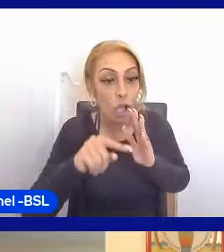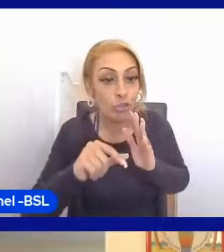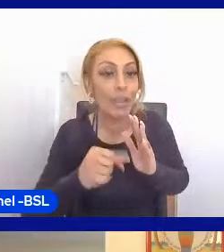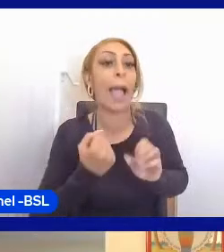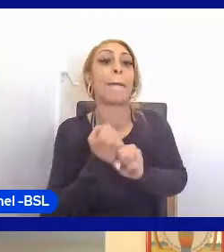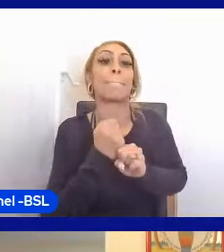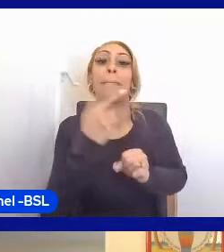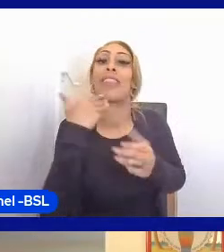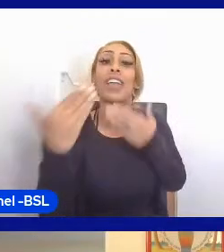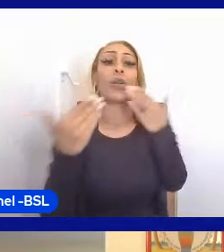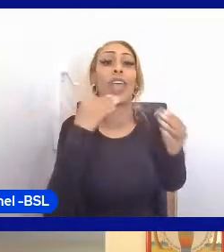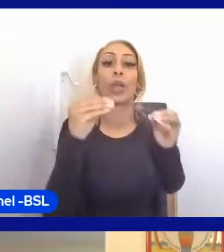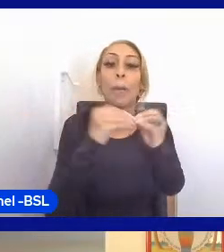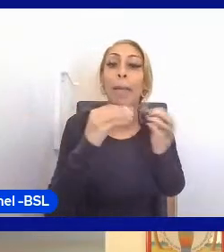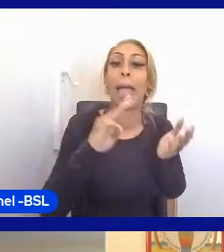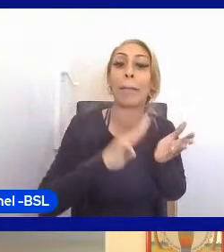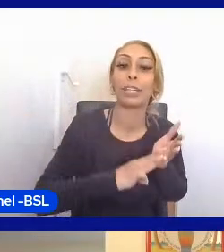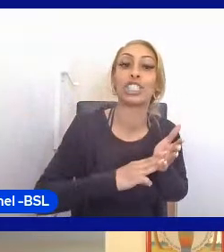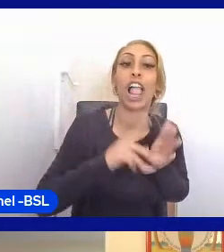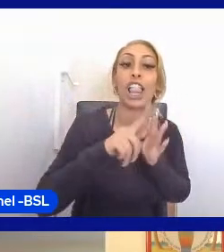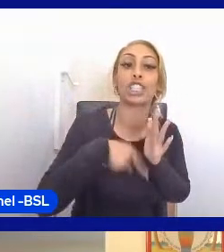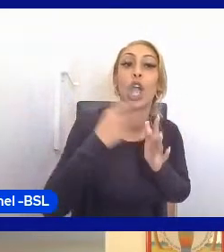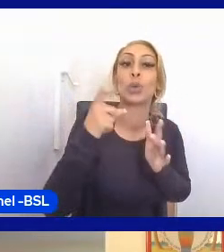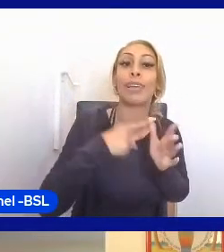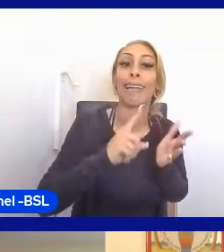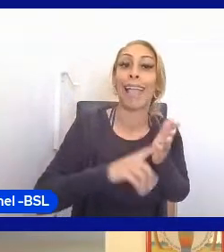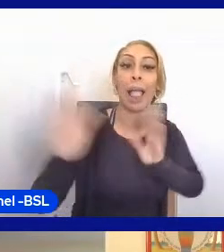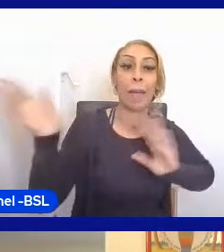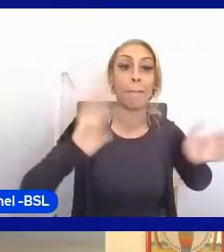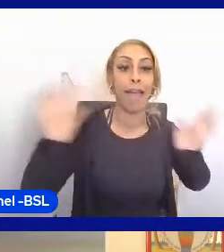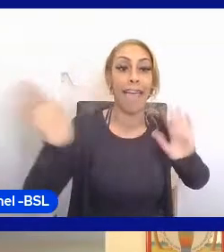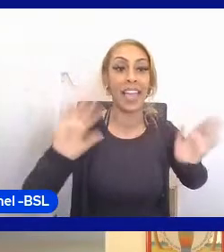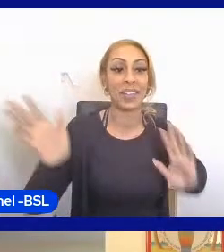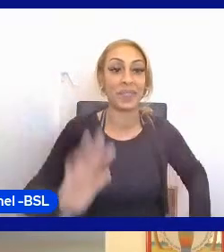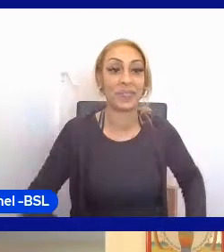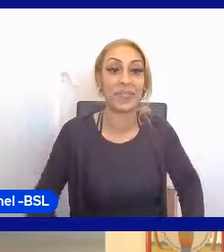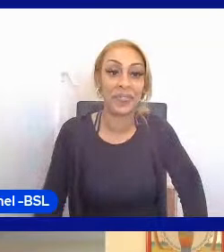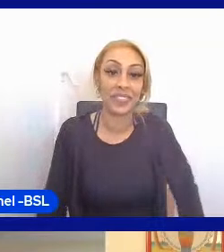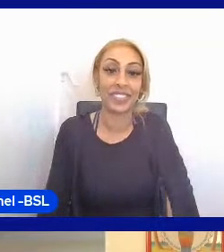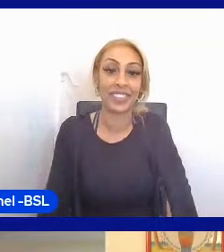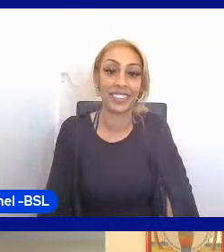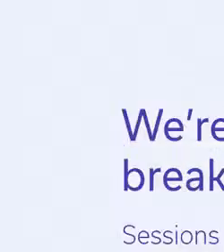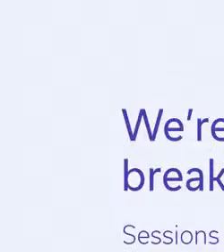Thank you Carol, Ben, Michelle, Joe, it's been great. Bye for now.